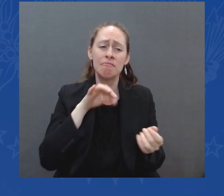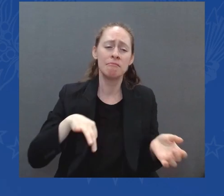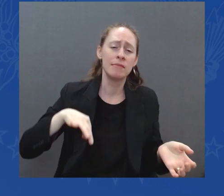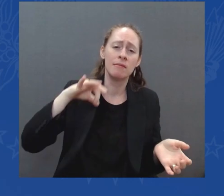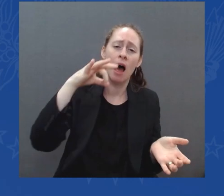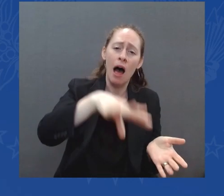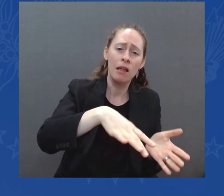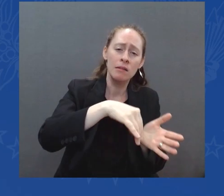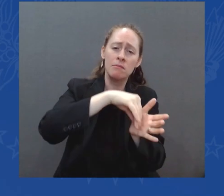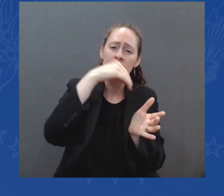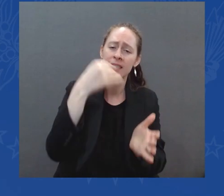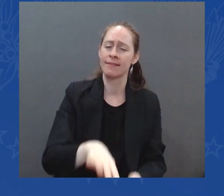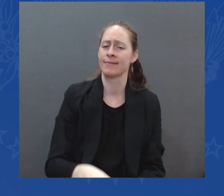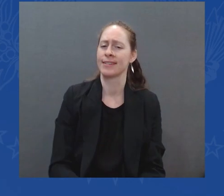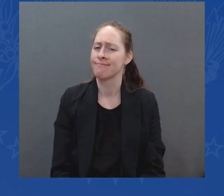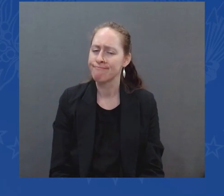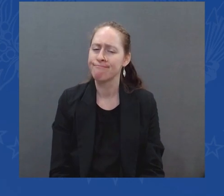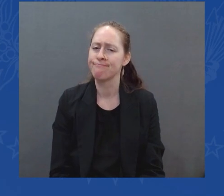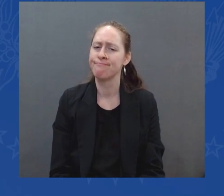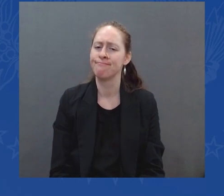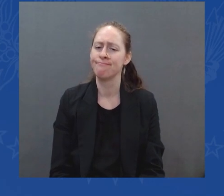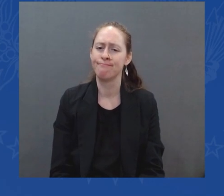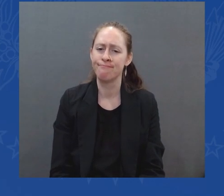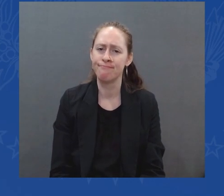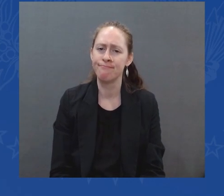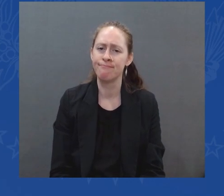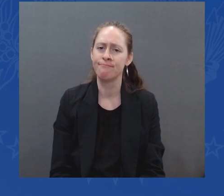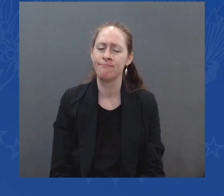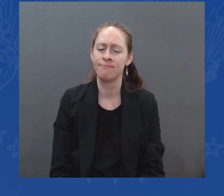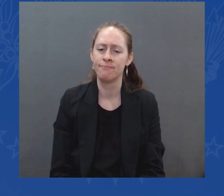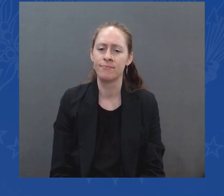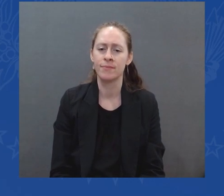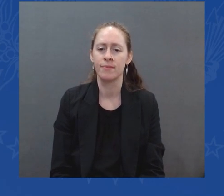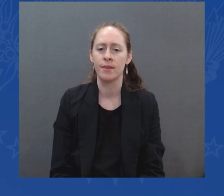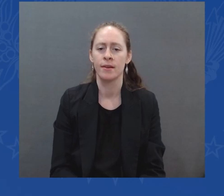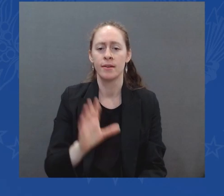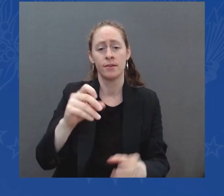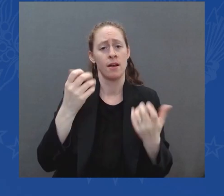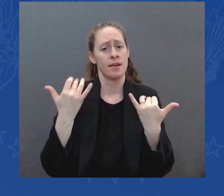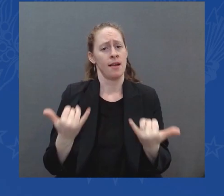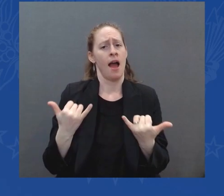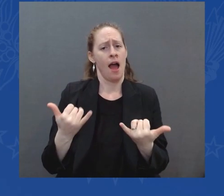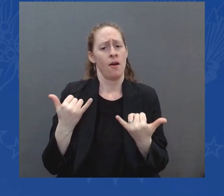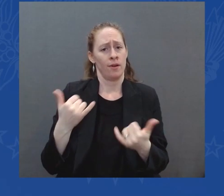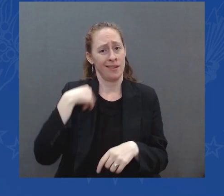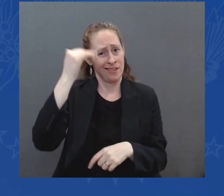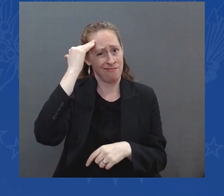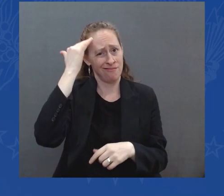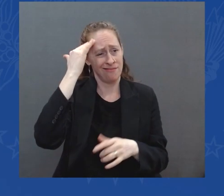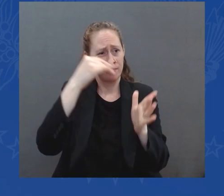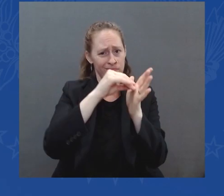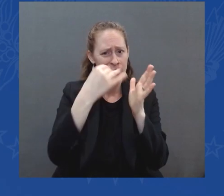It's also a moment of patriotism. I want to acknowledge those companies that have already announced they're increasing immediate production.